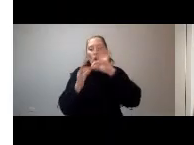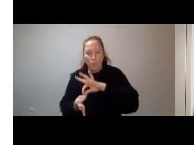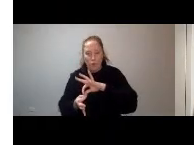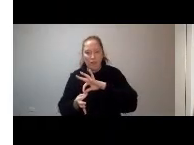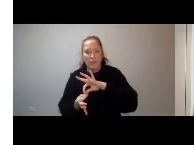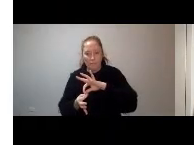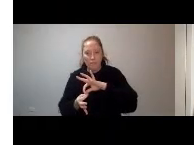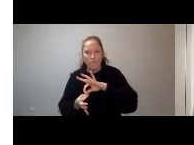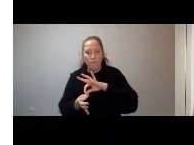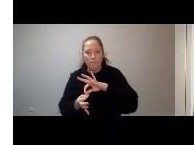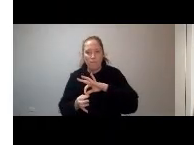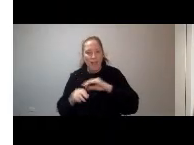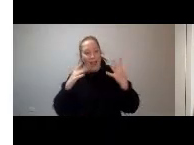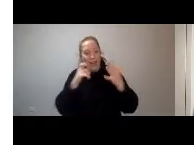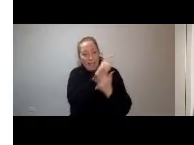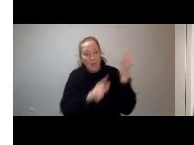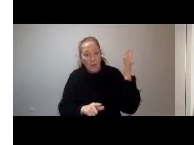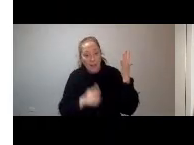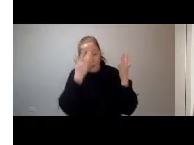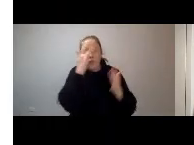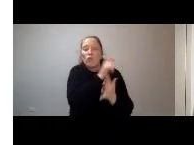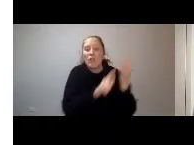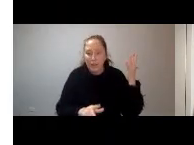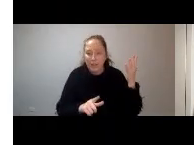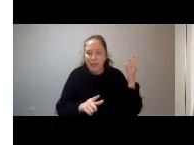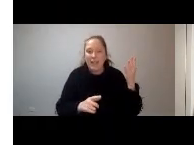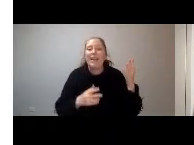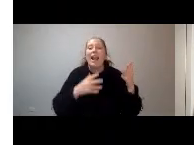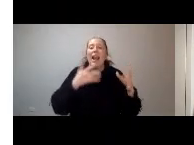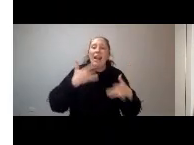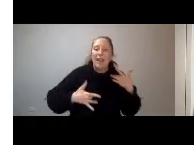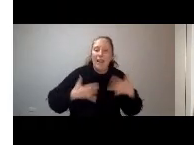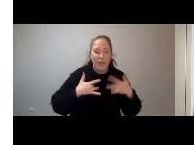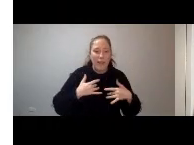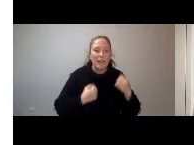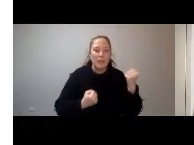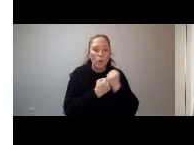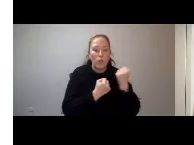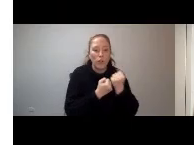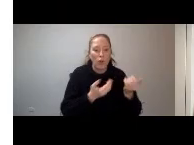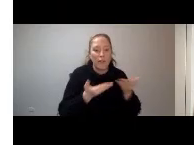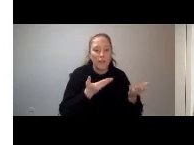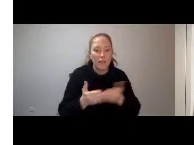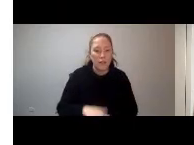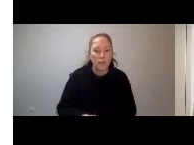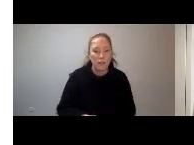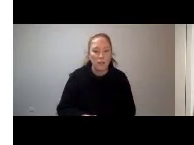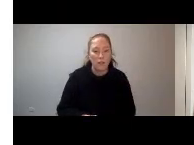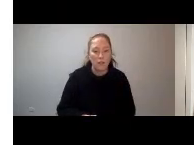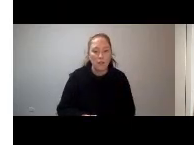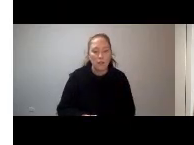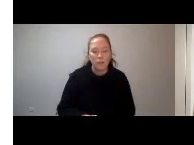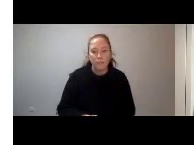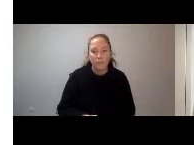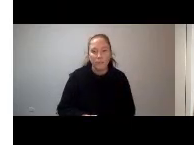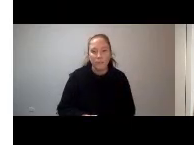who are living in supported accommodation services into very clear things that you would expect to see for people,